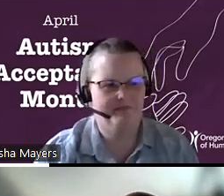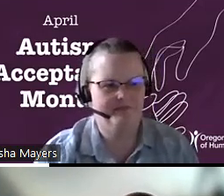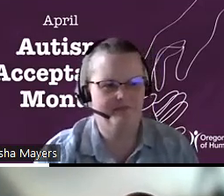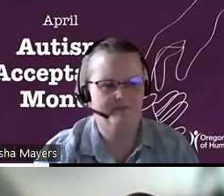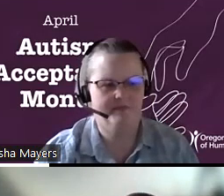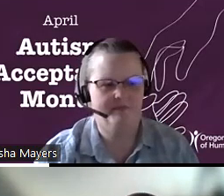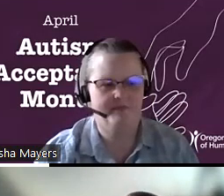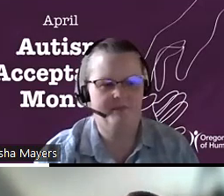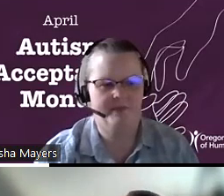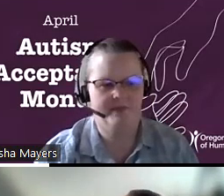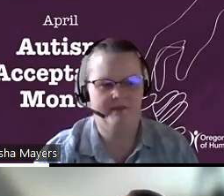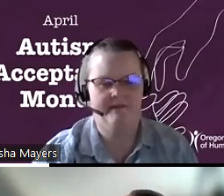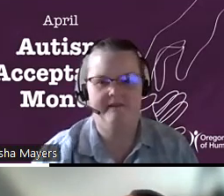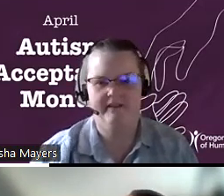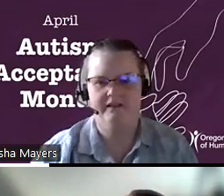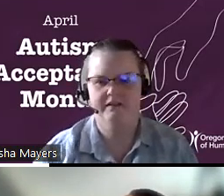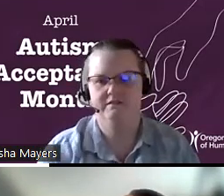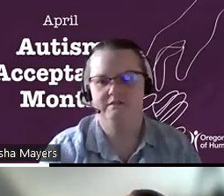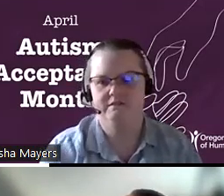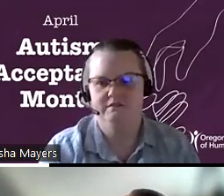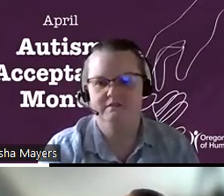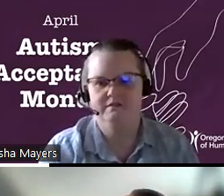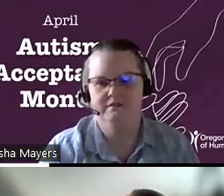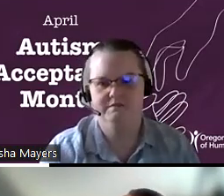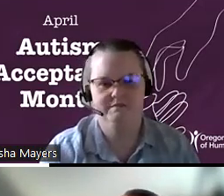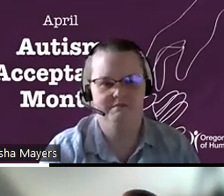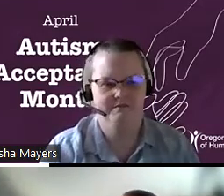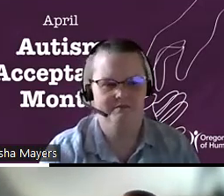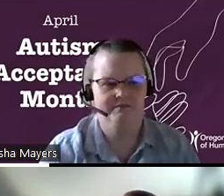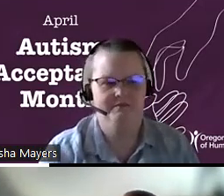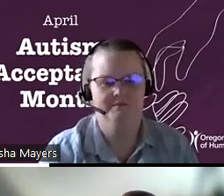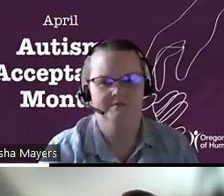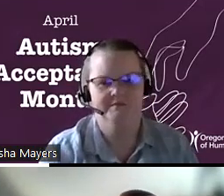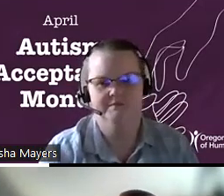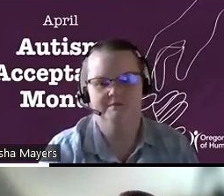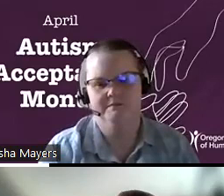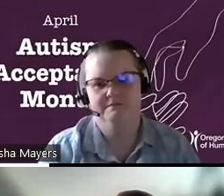I DON'T FEEL LIKE THIS IS NECESSARILY MY AREA OF EXPERTISE, BUT AS PART OF THE MOVE OVER